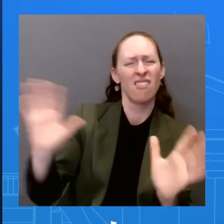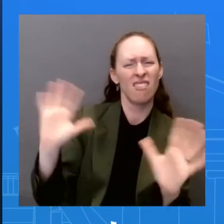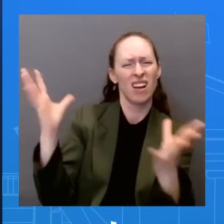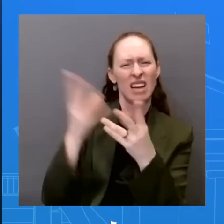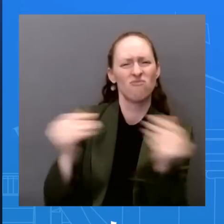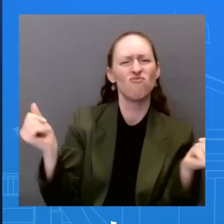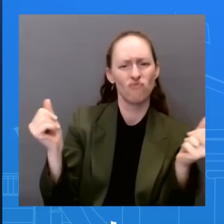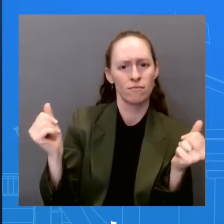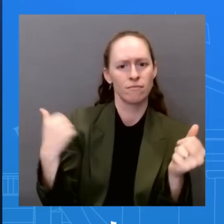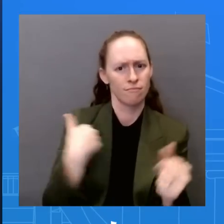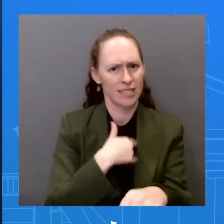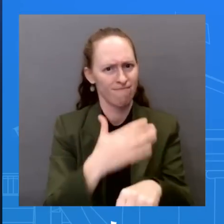Sir?